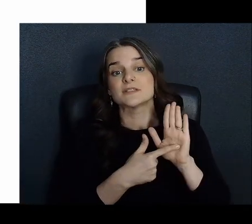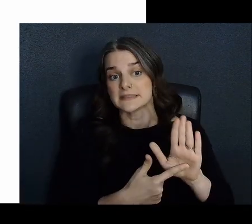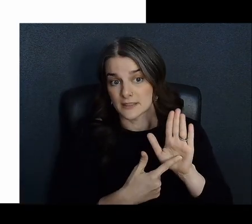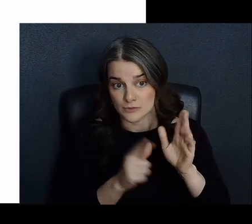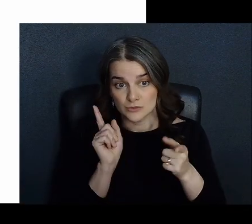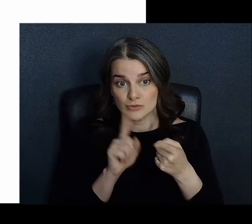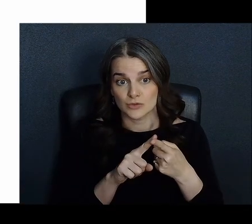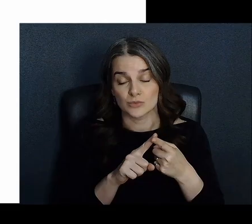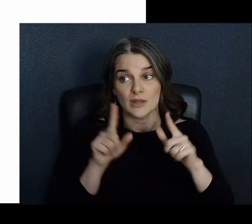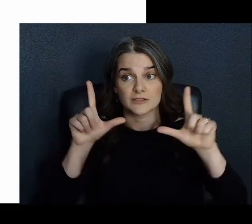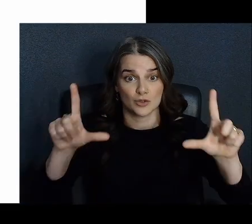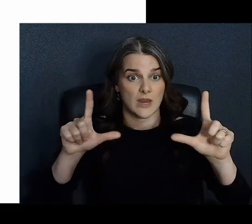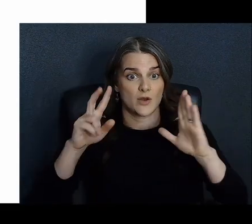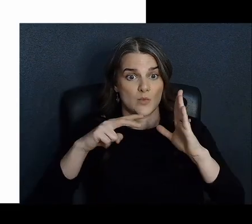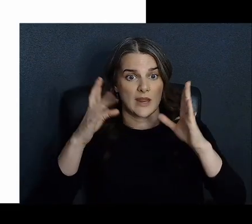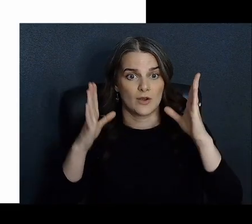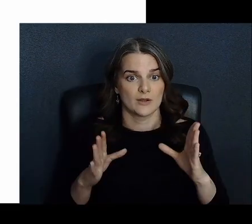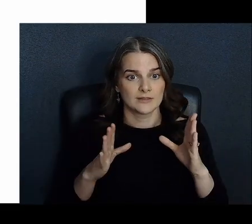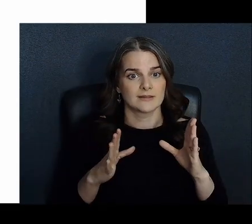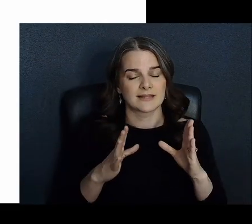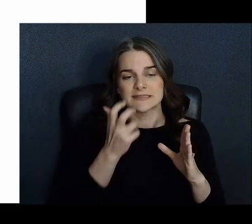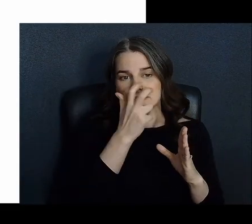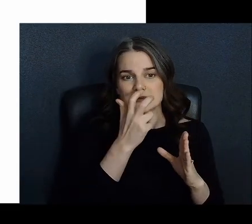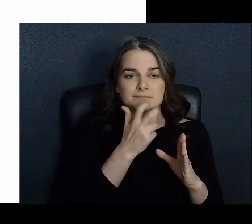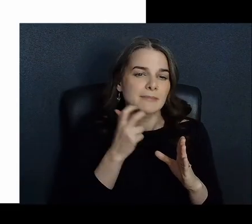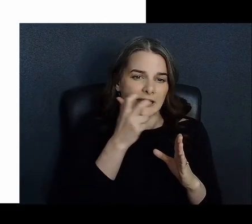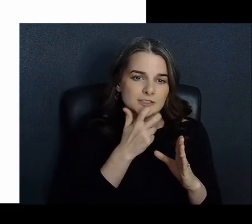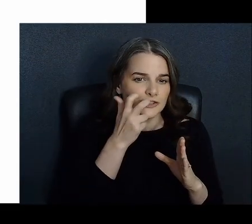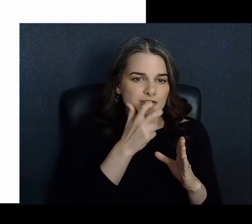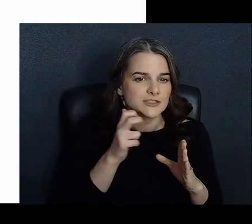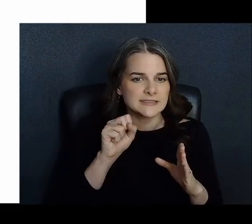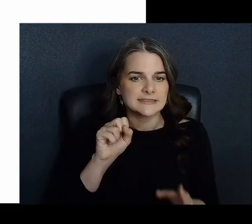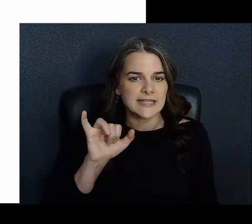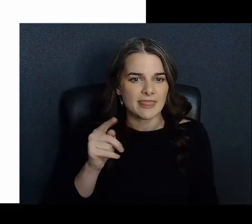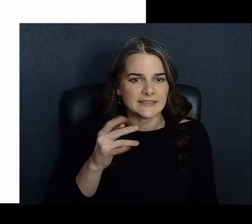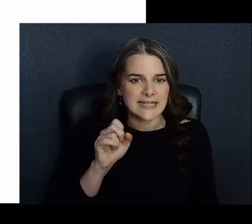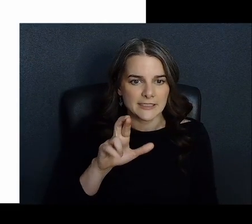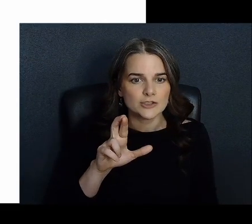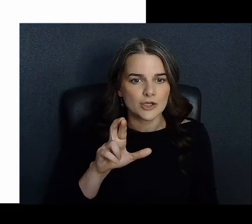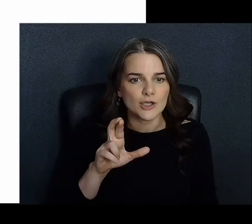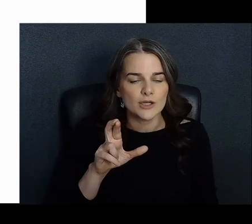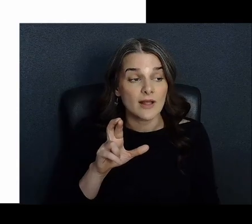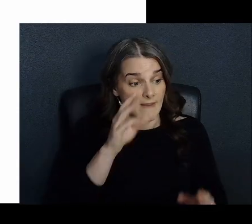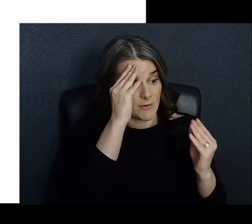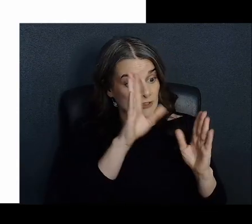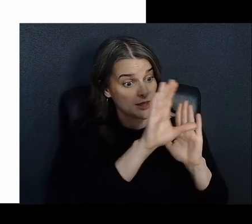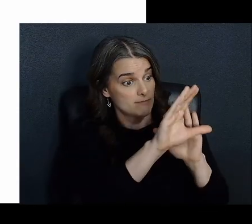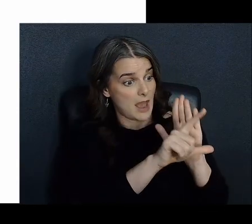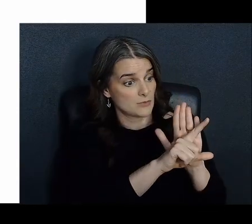reader, the speech synthesizer. It's actually taking the information that's on the background that's being sent to the display.